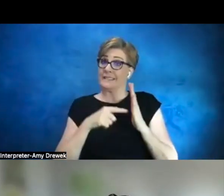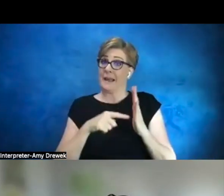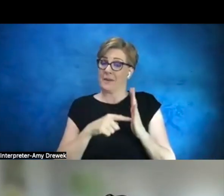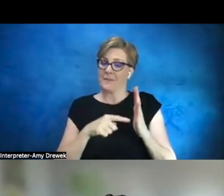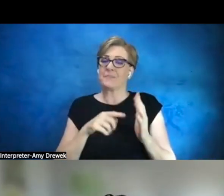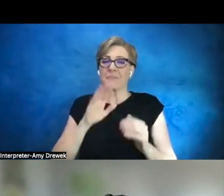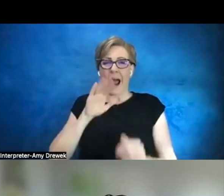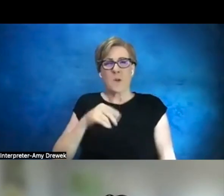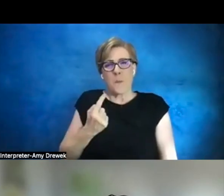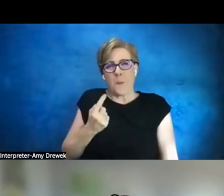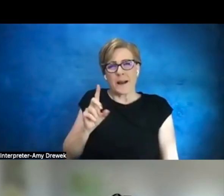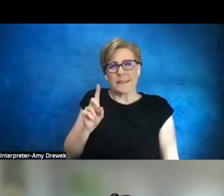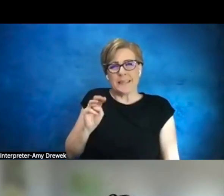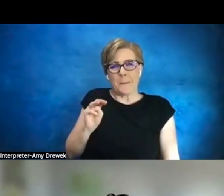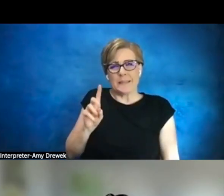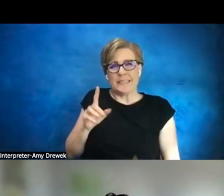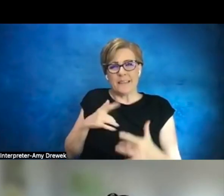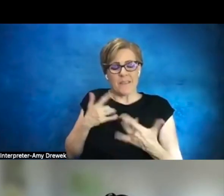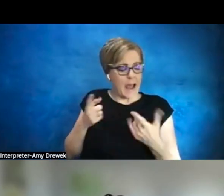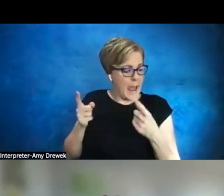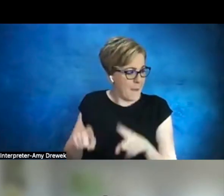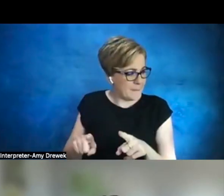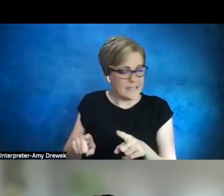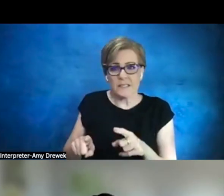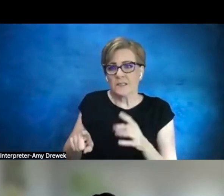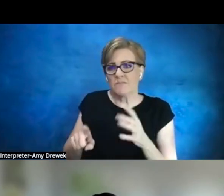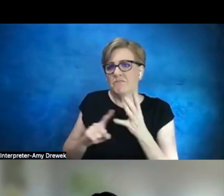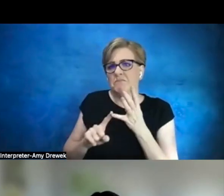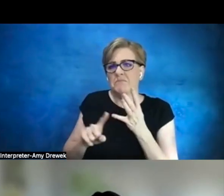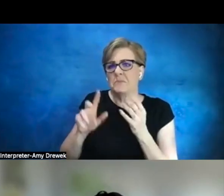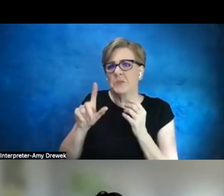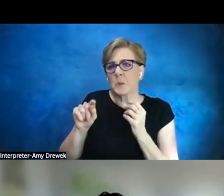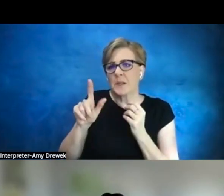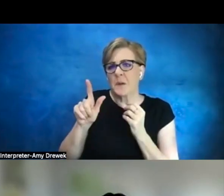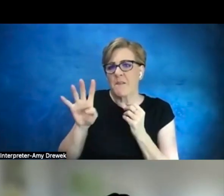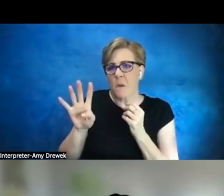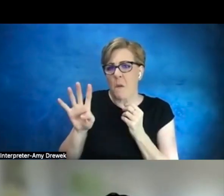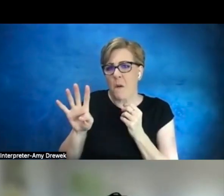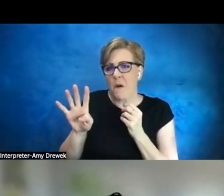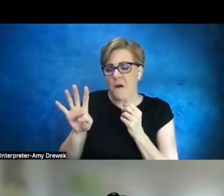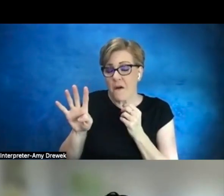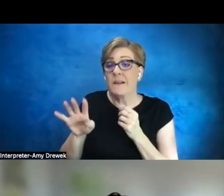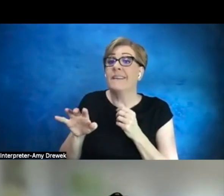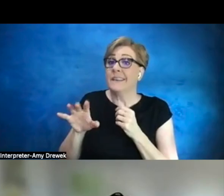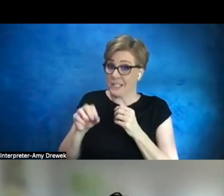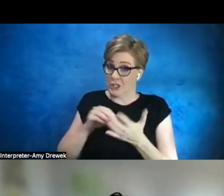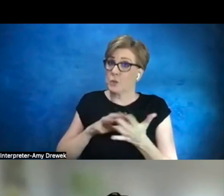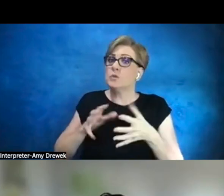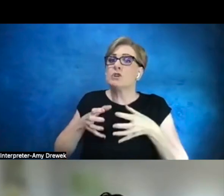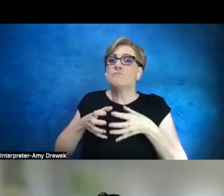that happened in late 2024 had students go to a hospital and they got to do job shadowing